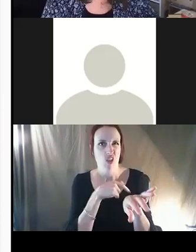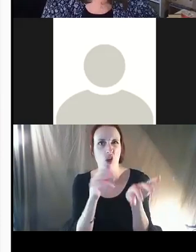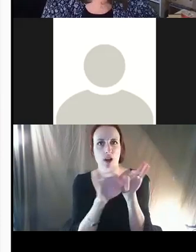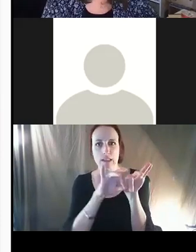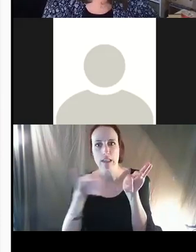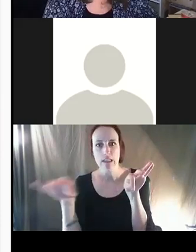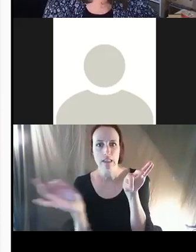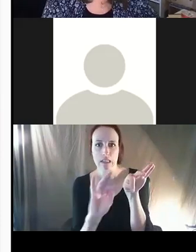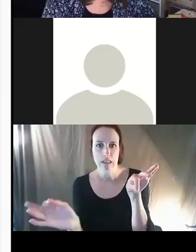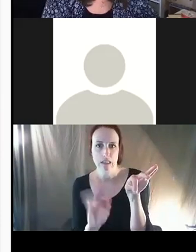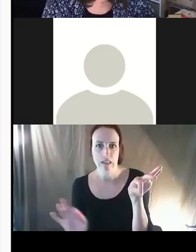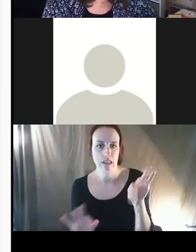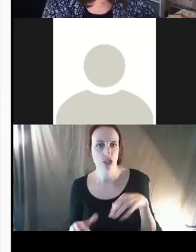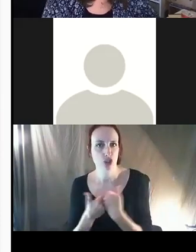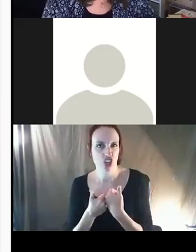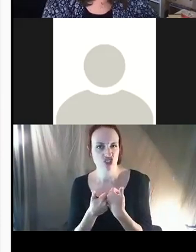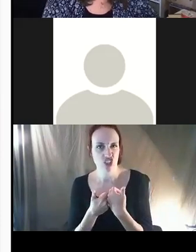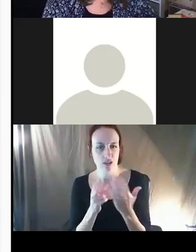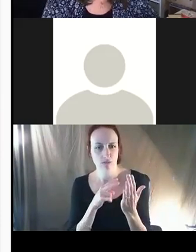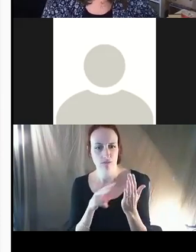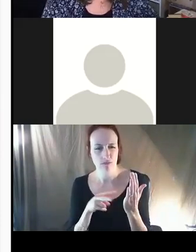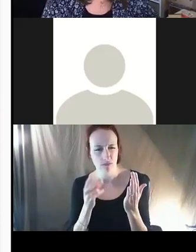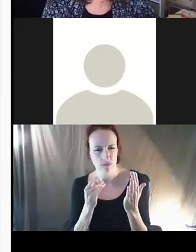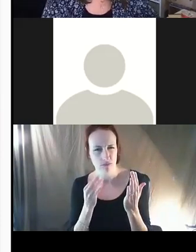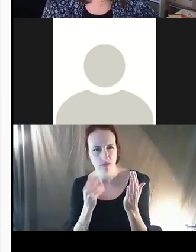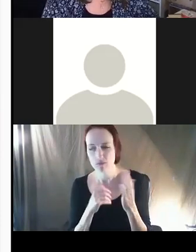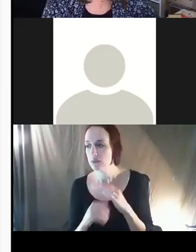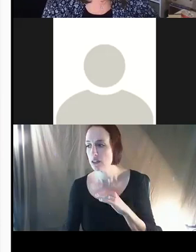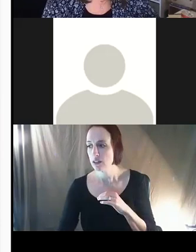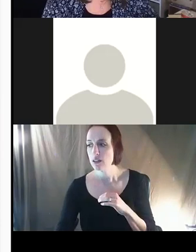So, if you just put a period right there